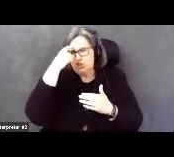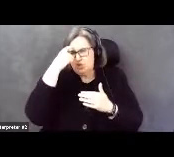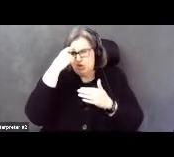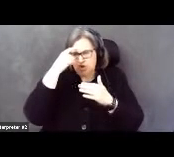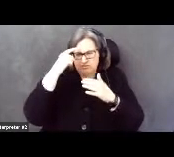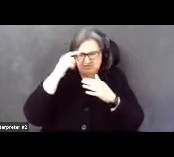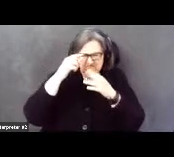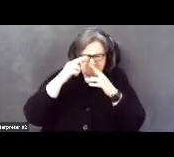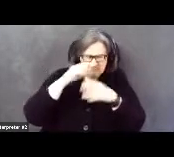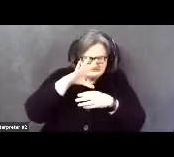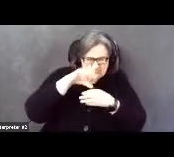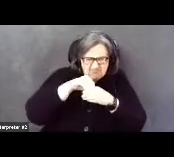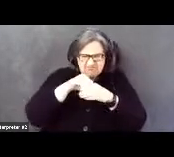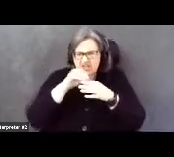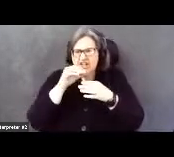of brain injury.